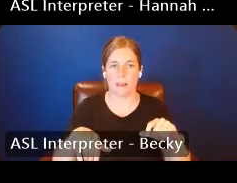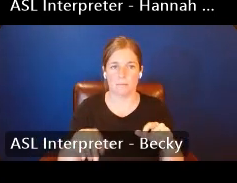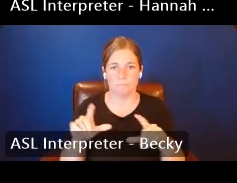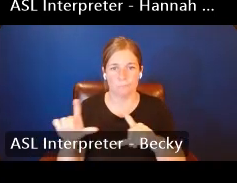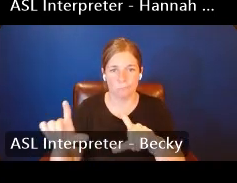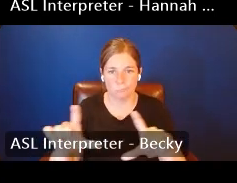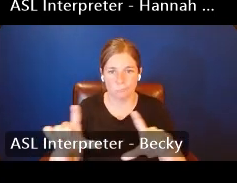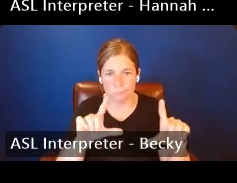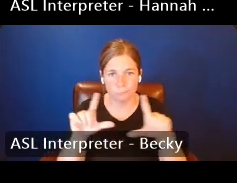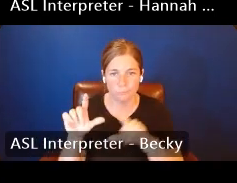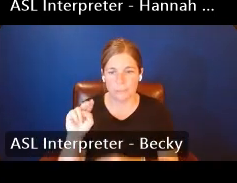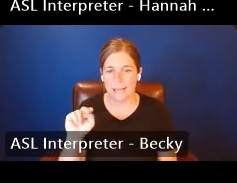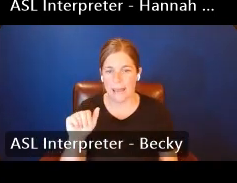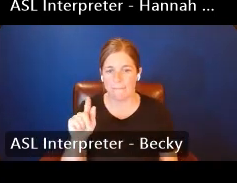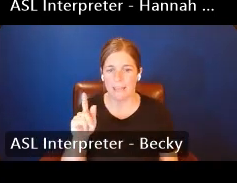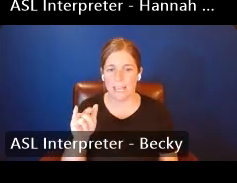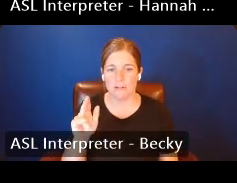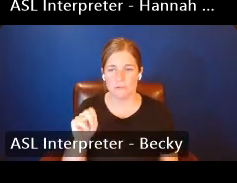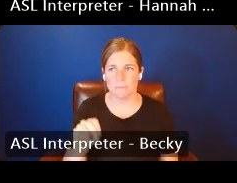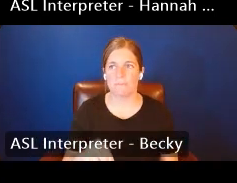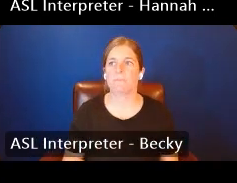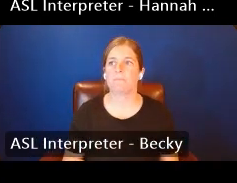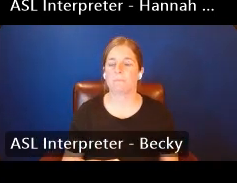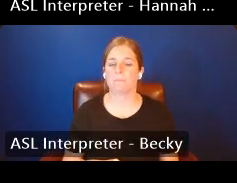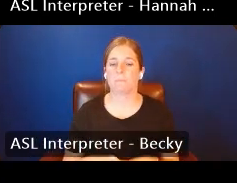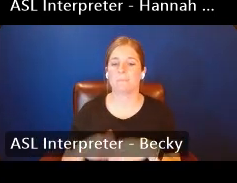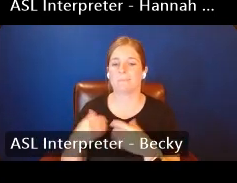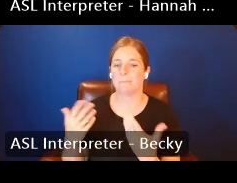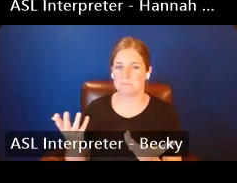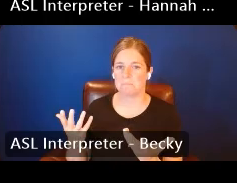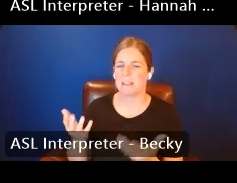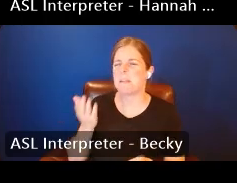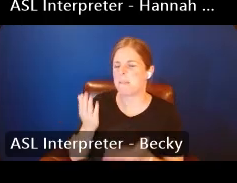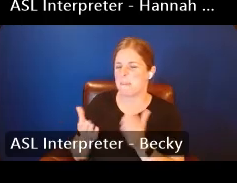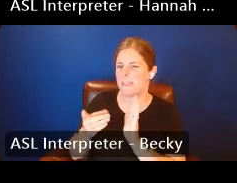Cool. I think, as far as the demo, maybe that's where we end for now.